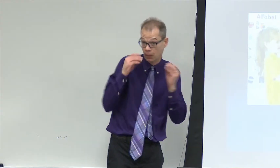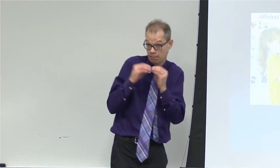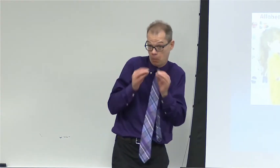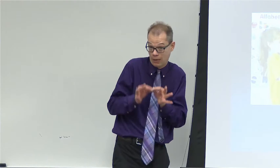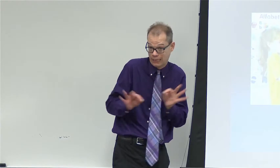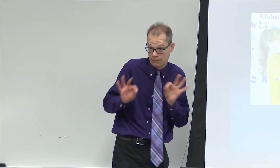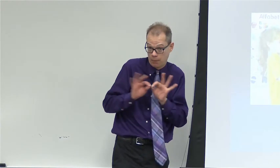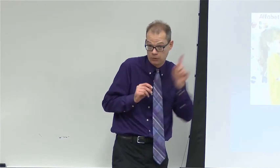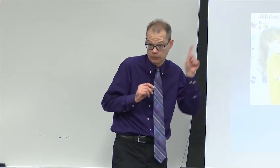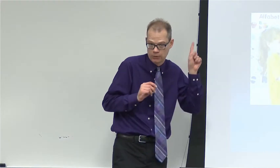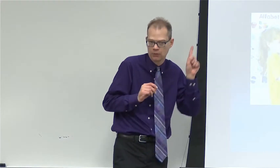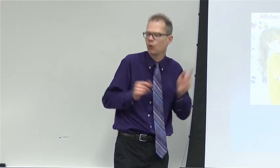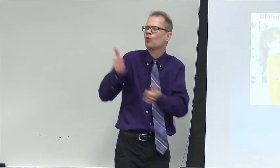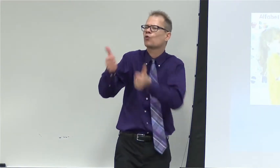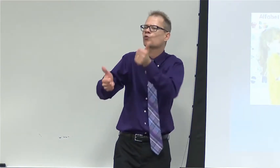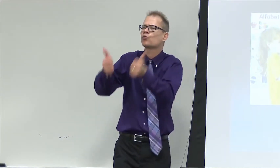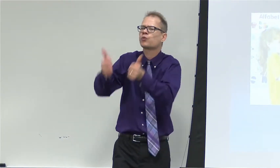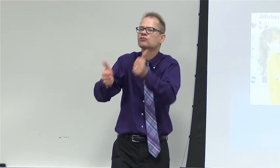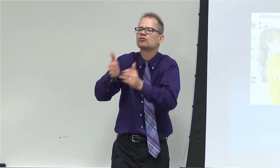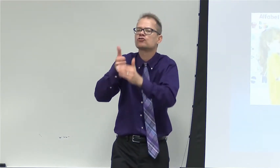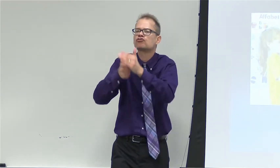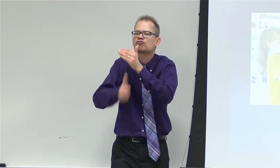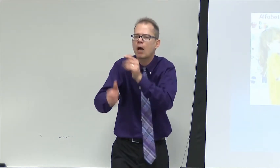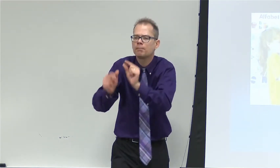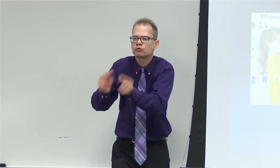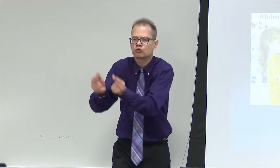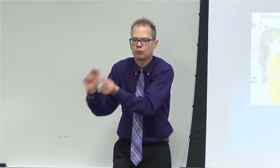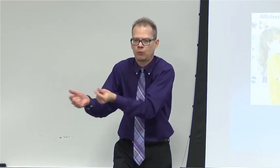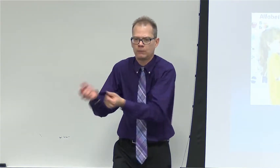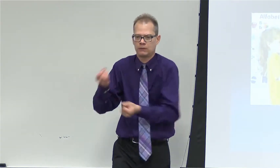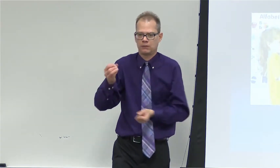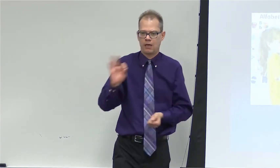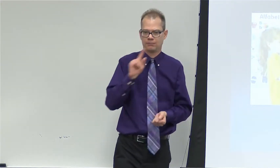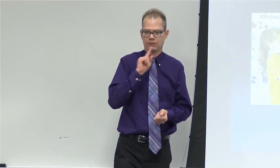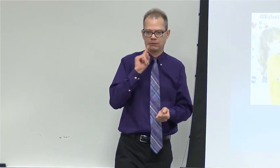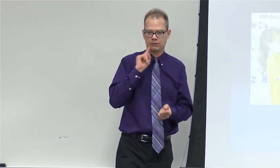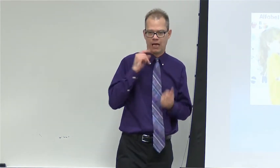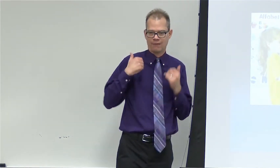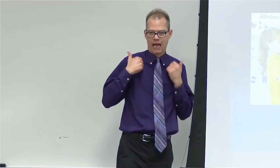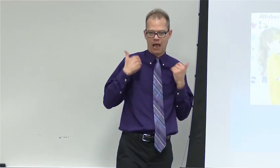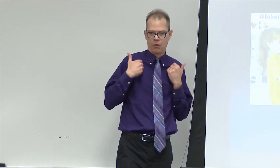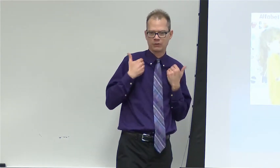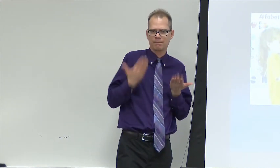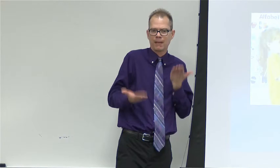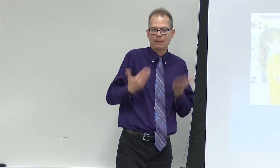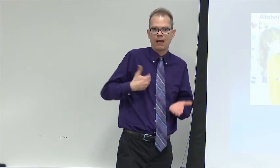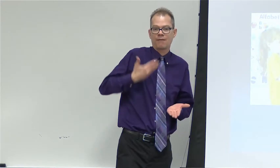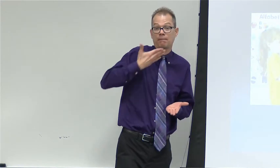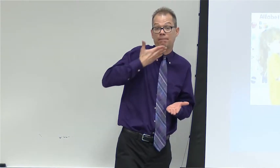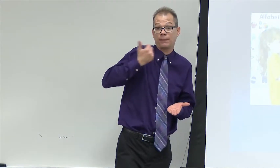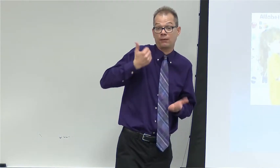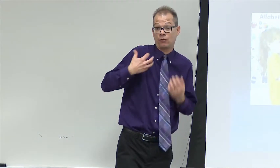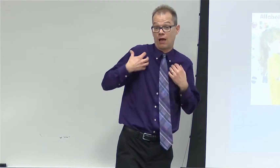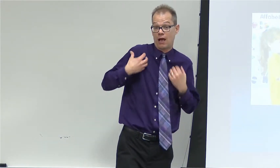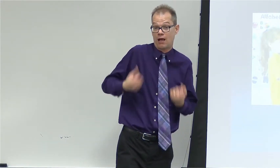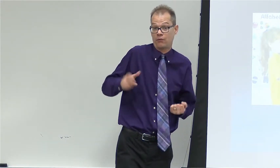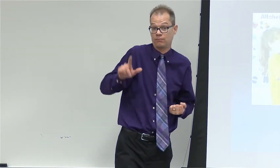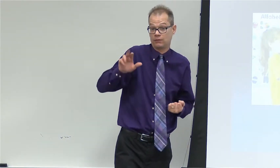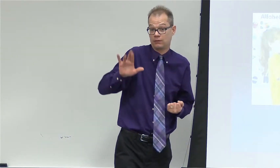I think it's more important to see which subgroups of deaf people may have a better or worse health literacy,